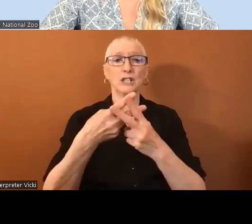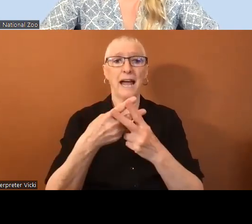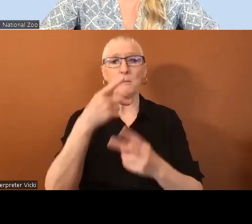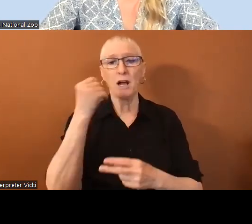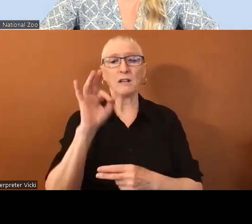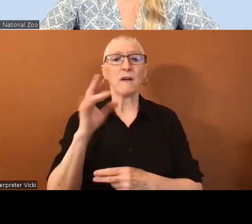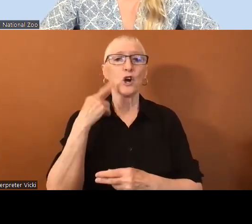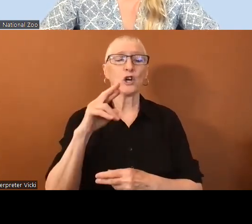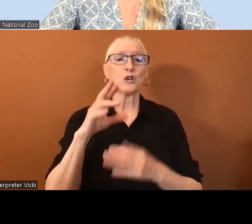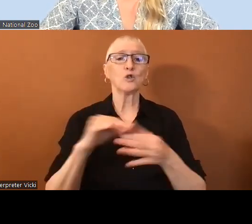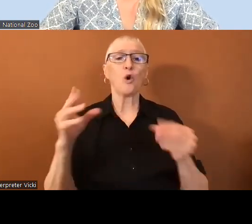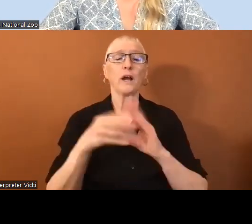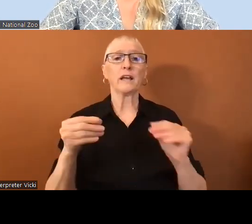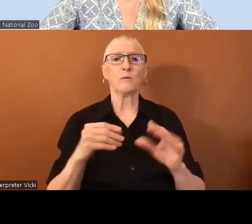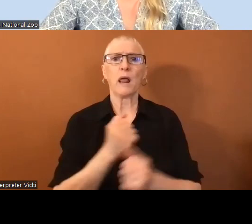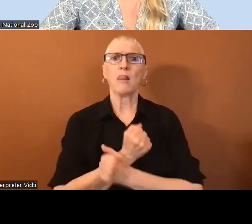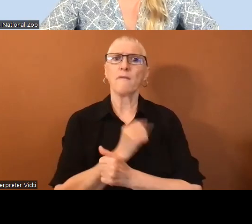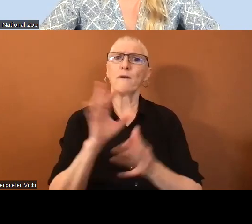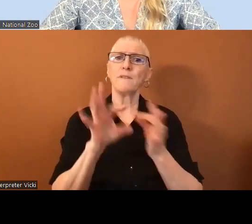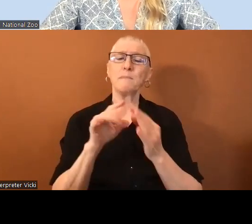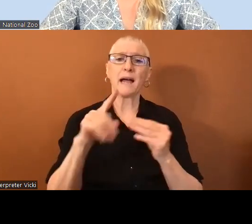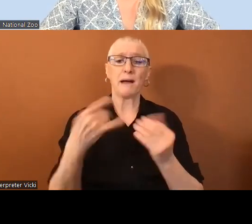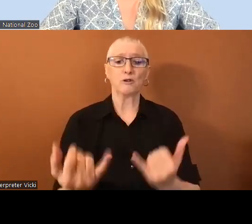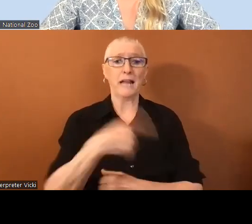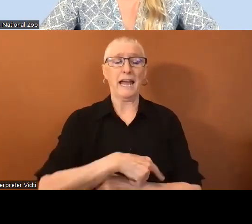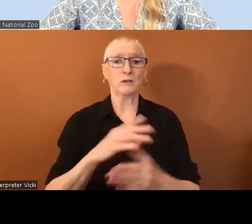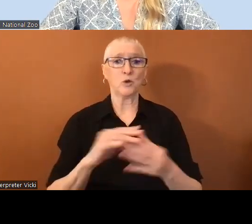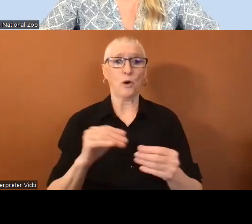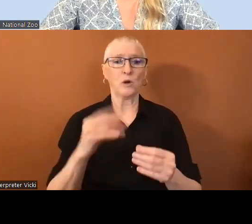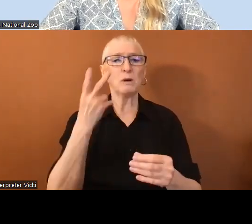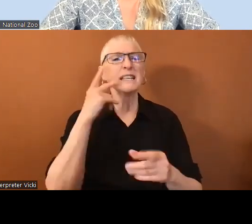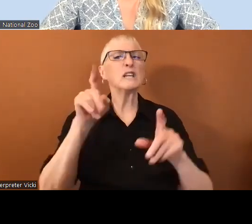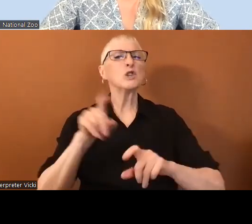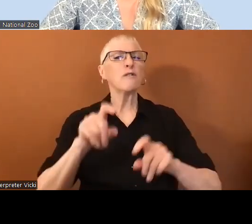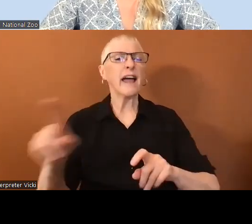We'd love your feedback on today's program. You'll see a survey pop up when we close the webinar.